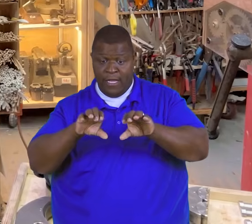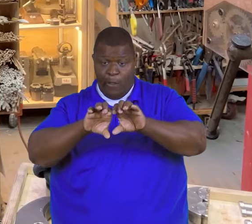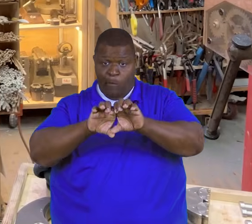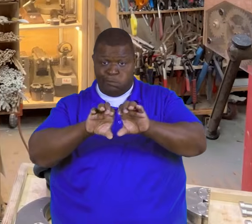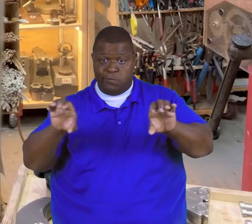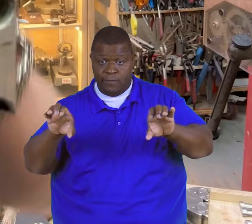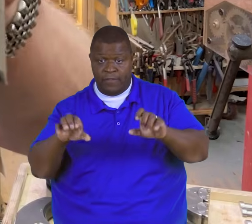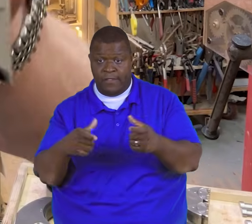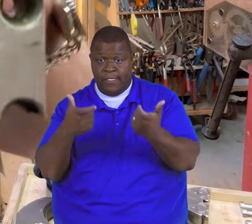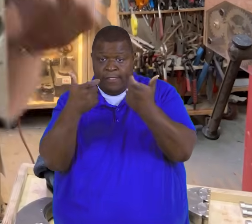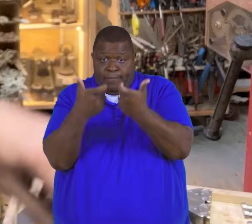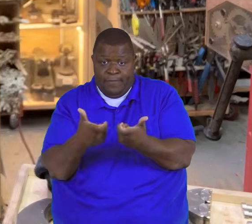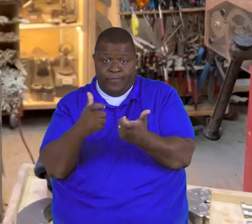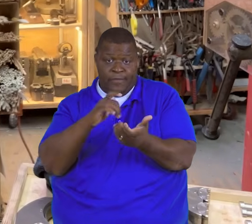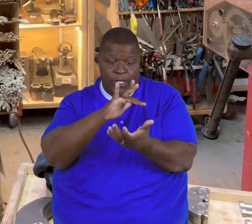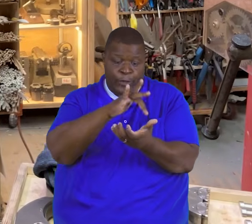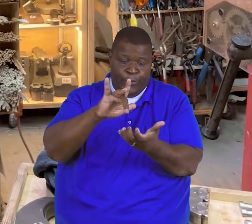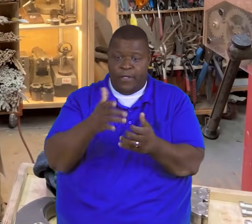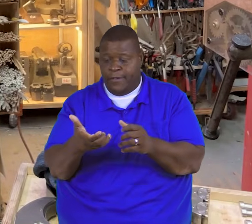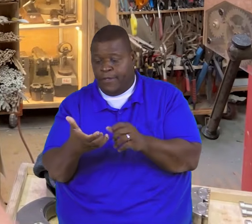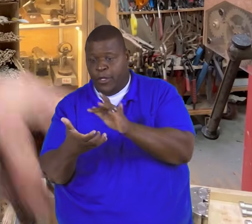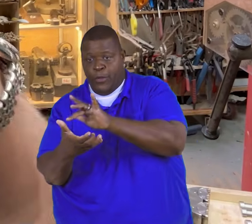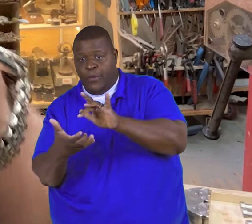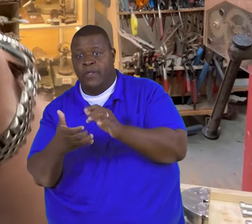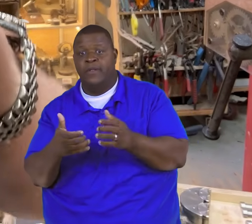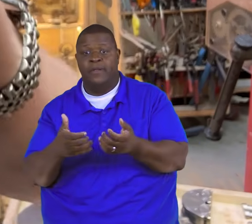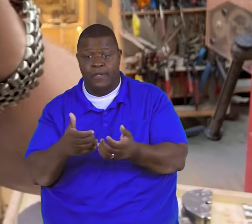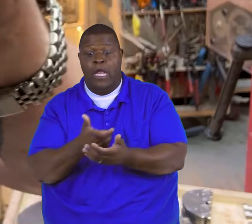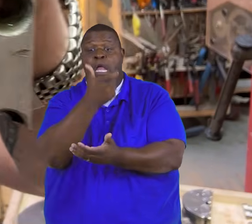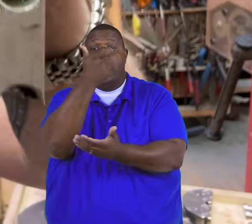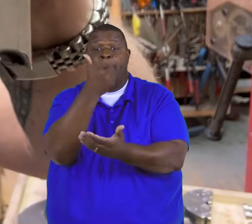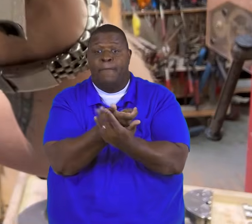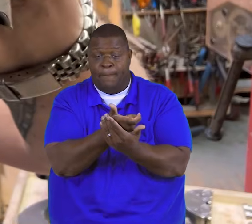I bored out these two semicircle so they perfectly match the curve of this.